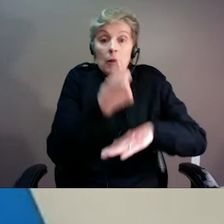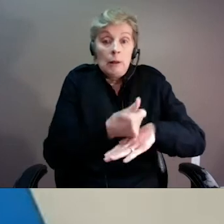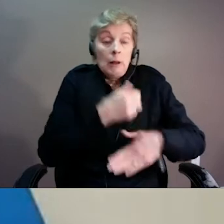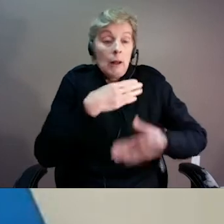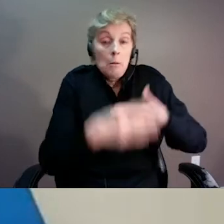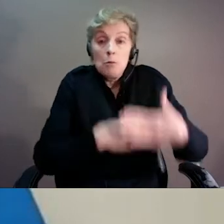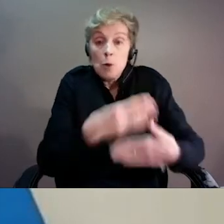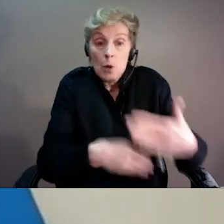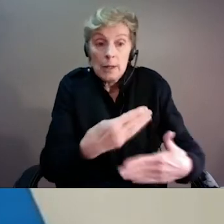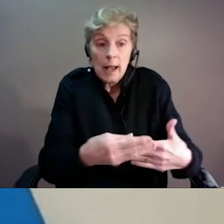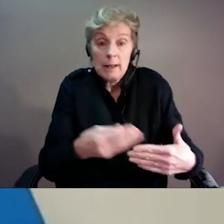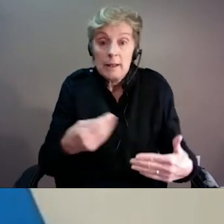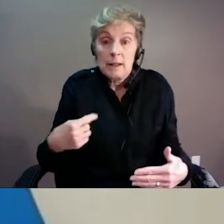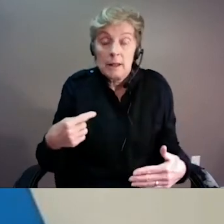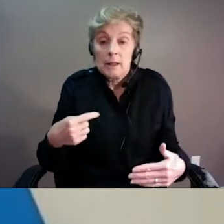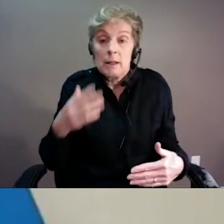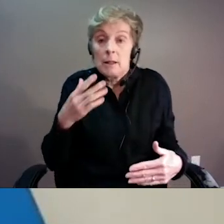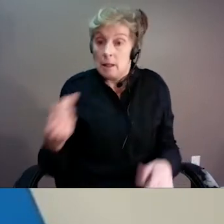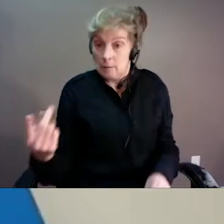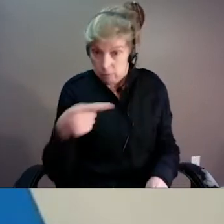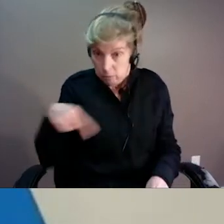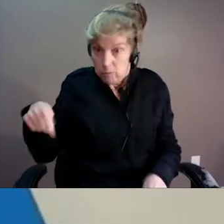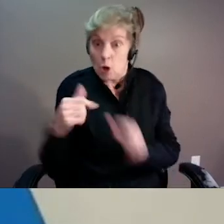we will be monitoring this situation together as it relates to Canada.